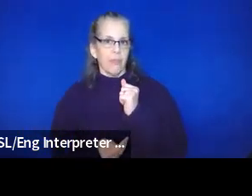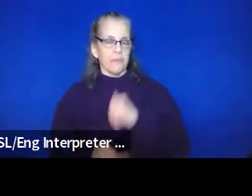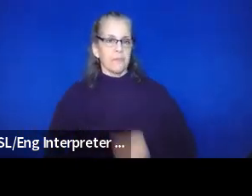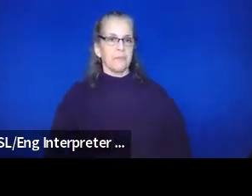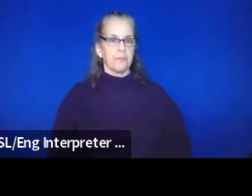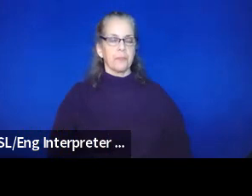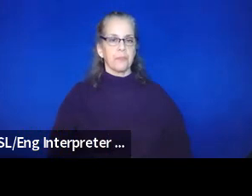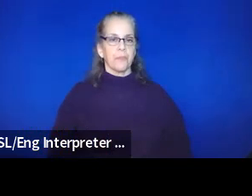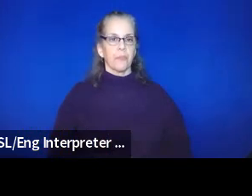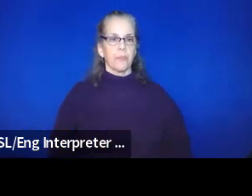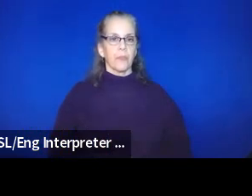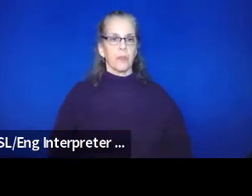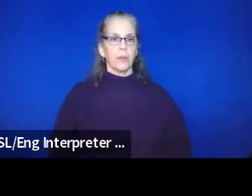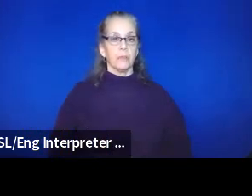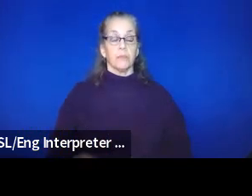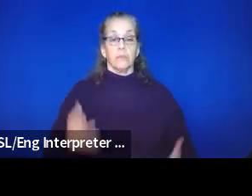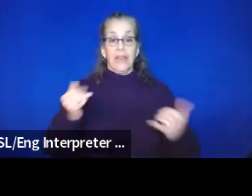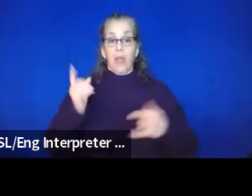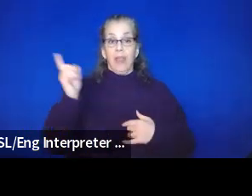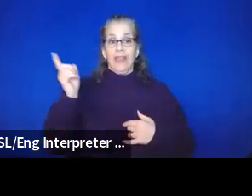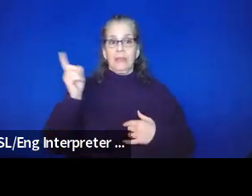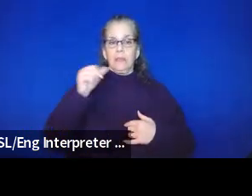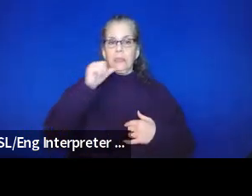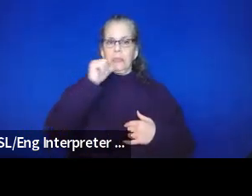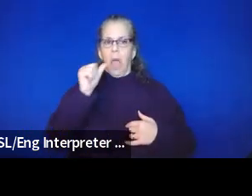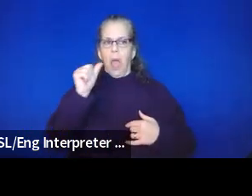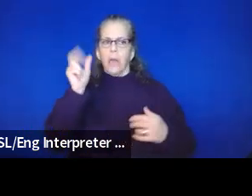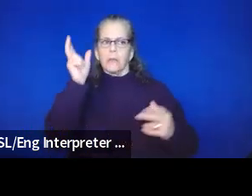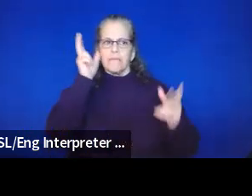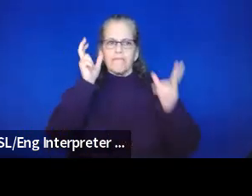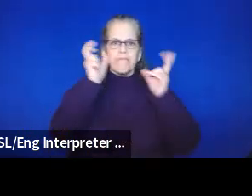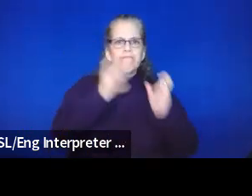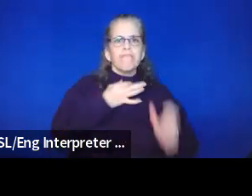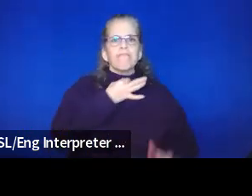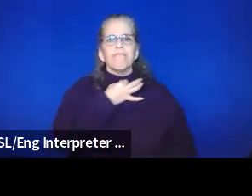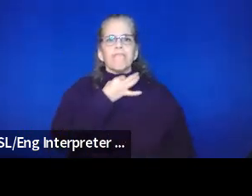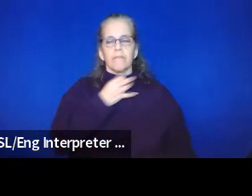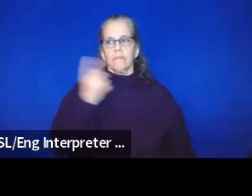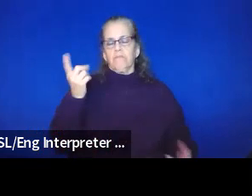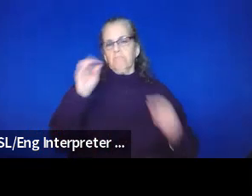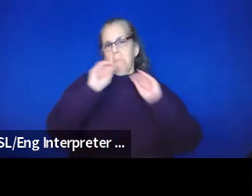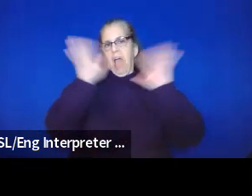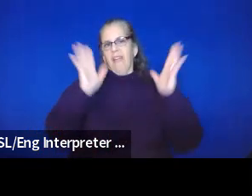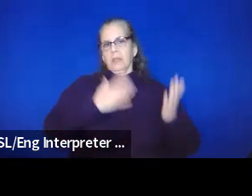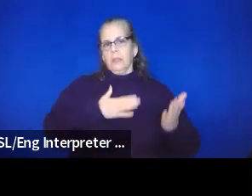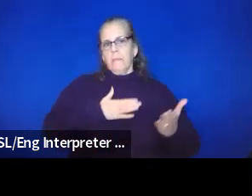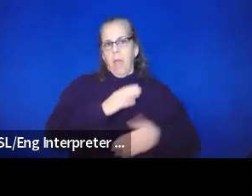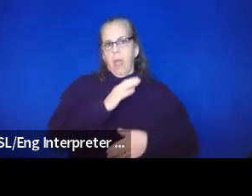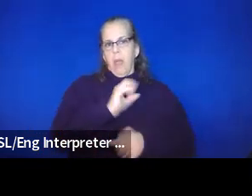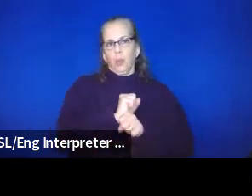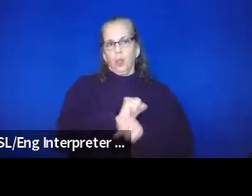And this isn't a myth, this is a pretty good outcome, being able to have this hearing.